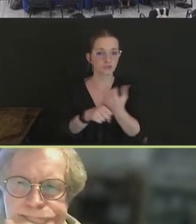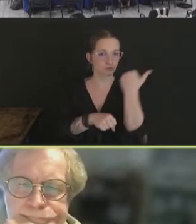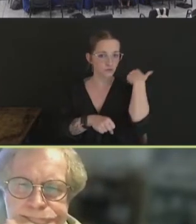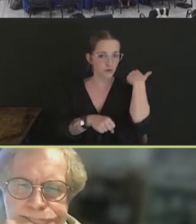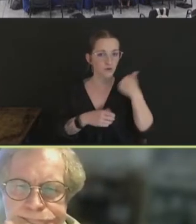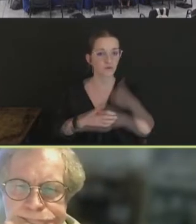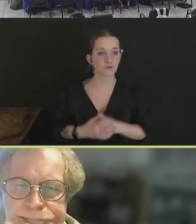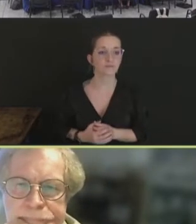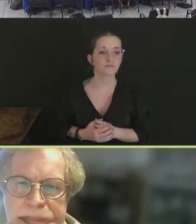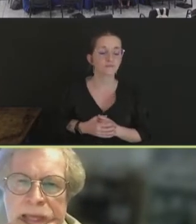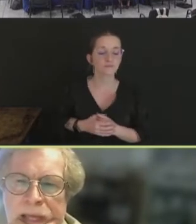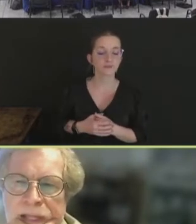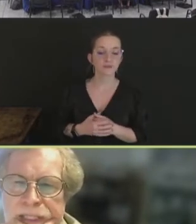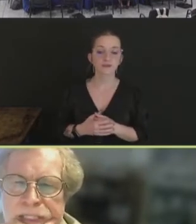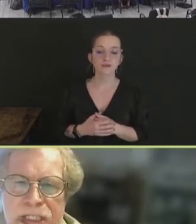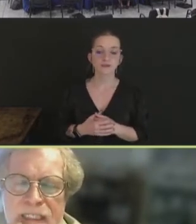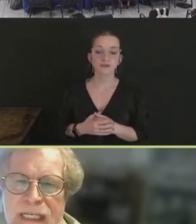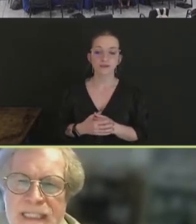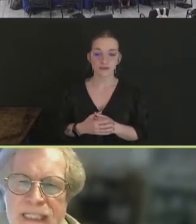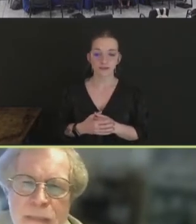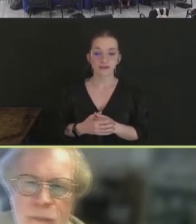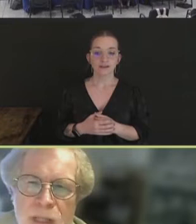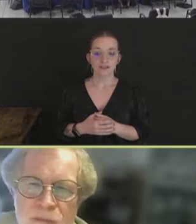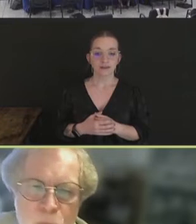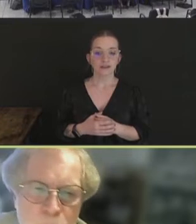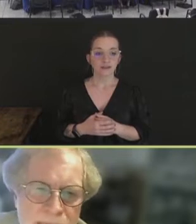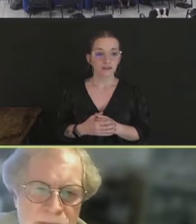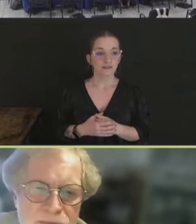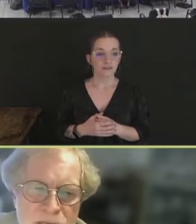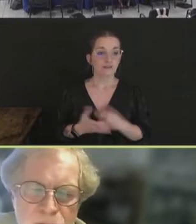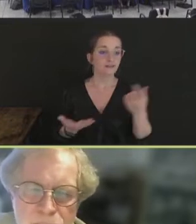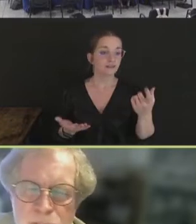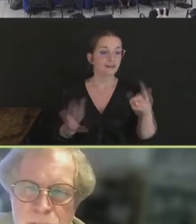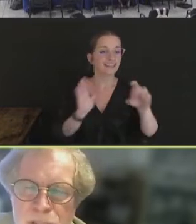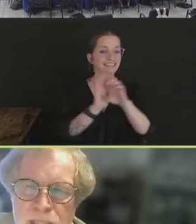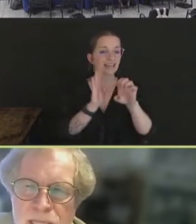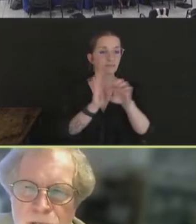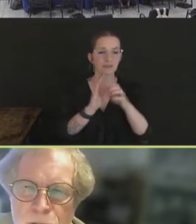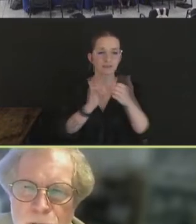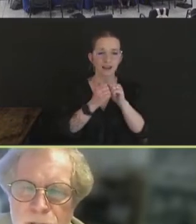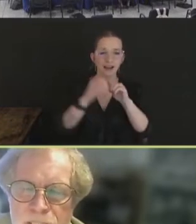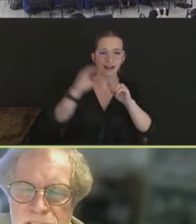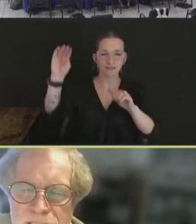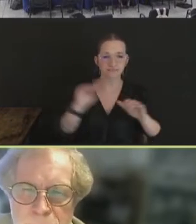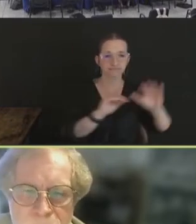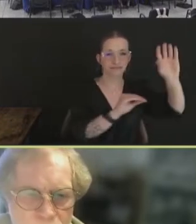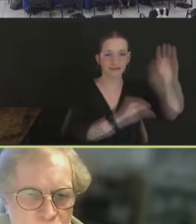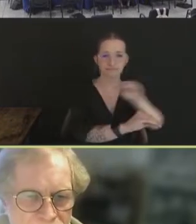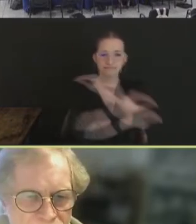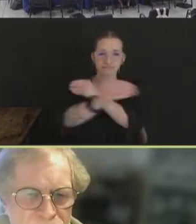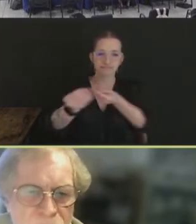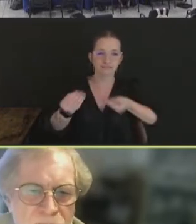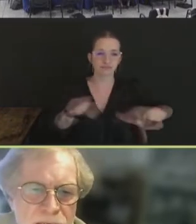Next. This is just an example of the waves of transmission that occurred. This is the middle wave.